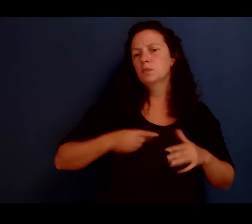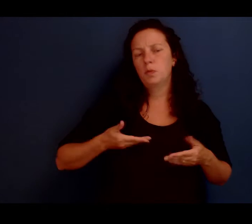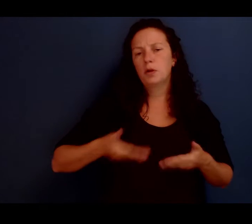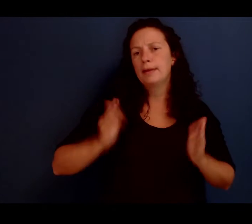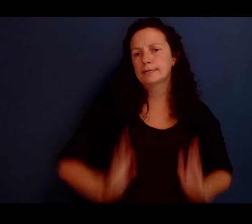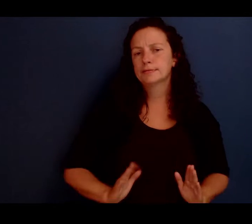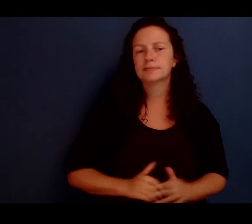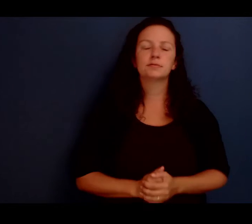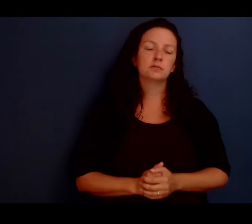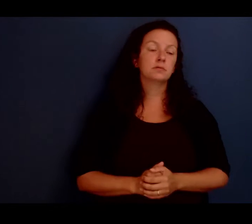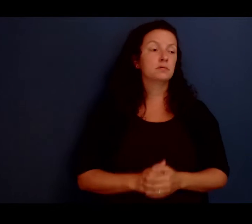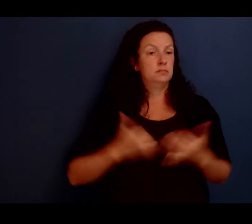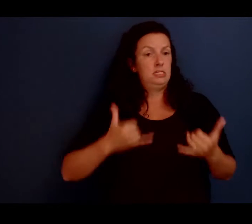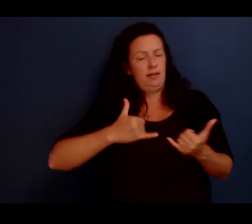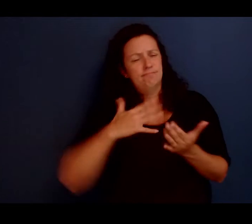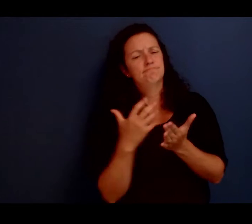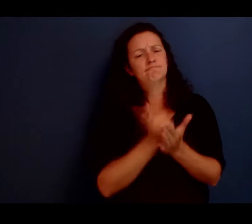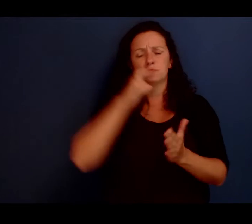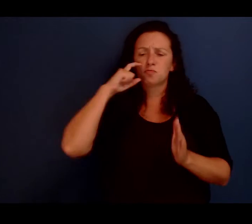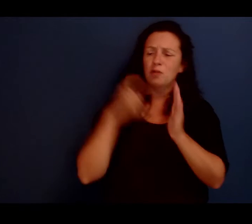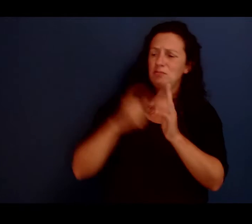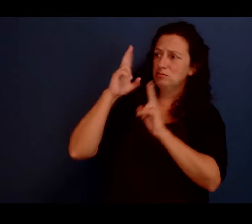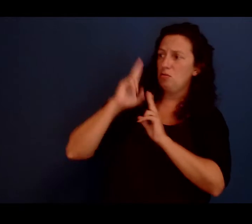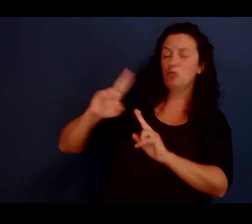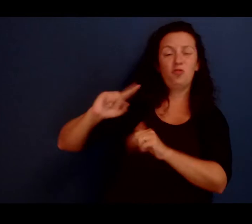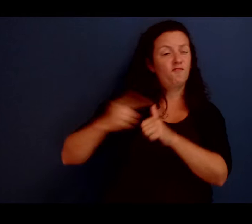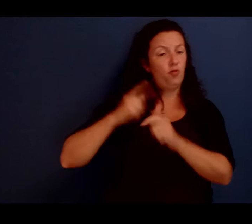Today, we recognize and honor the original occupants